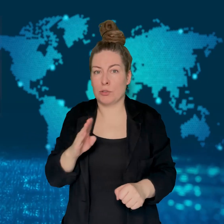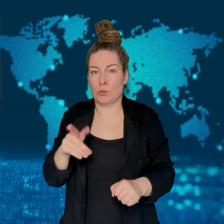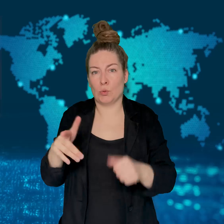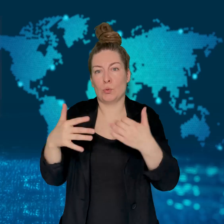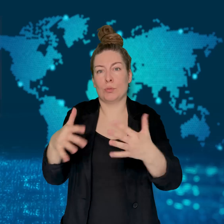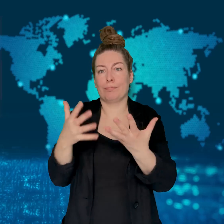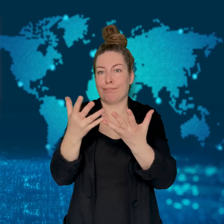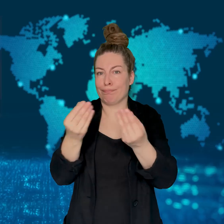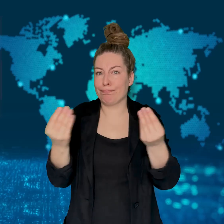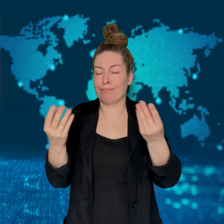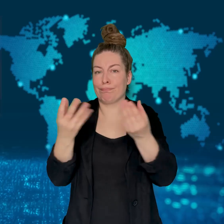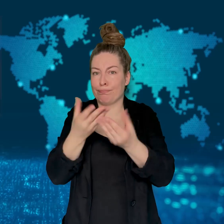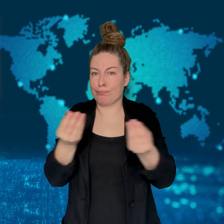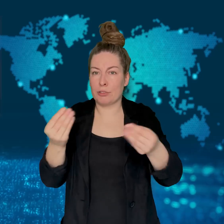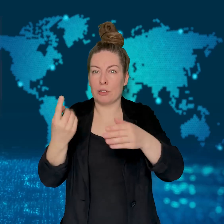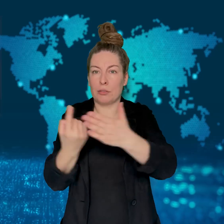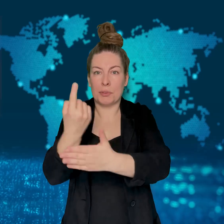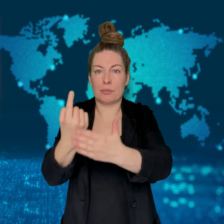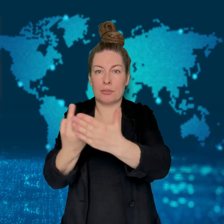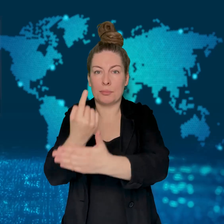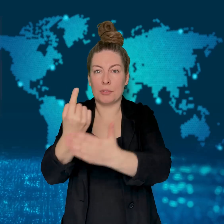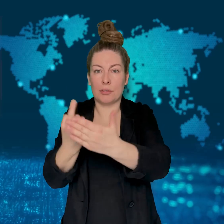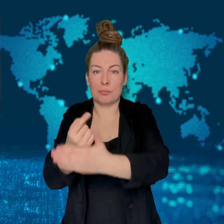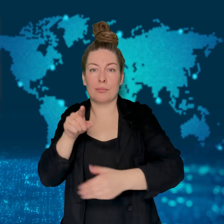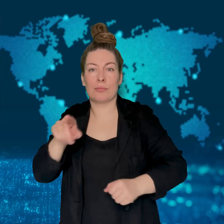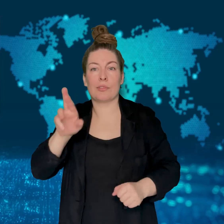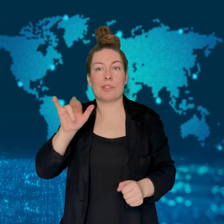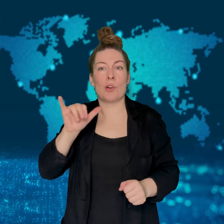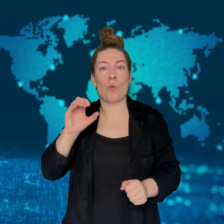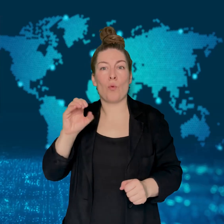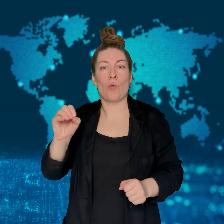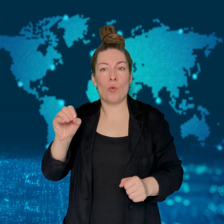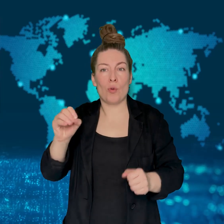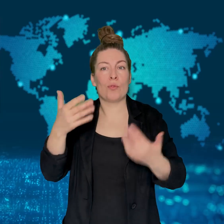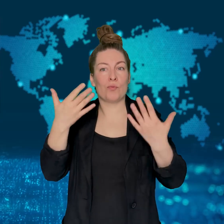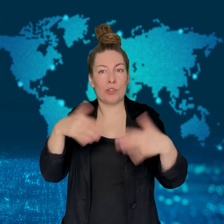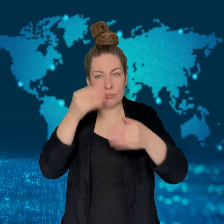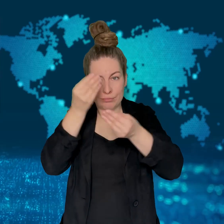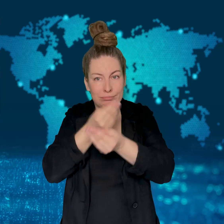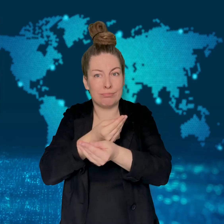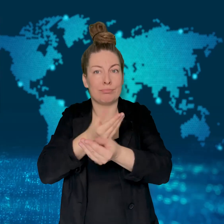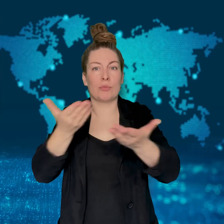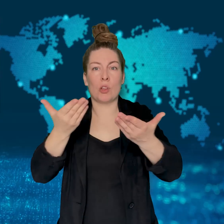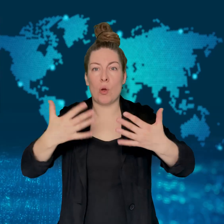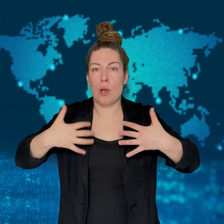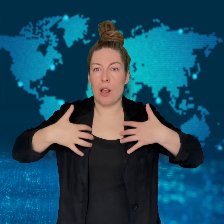Early detection is important so that care can be given.